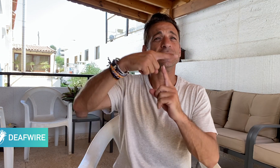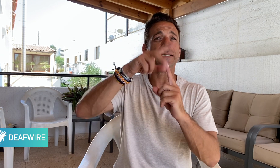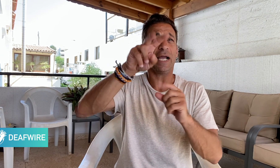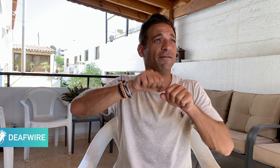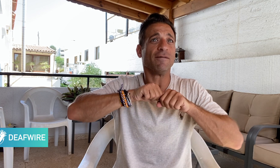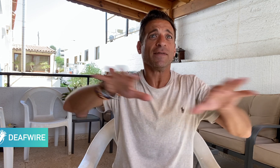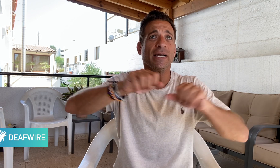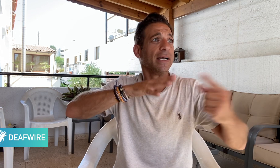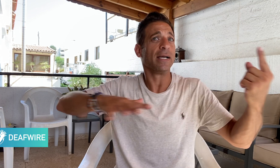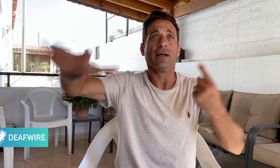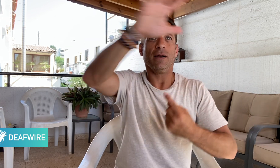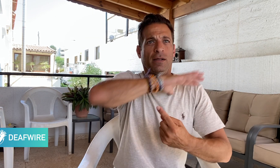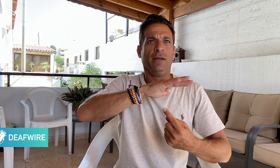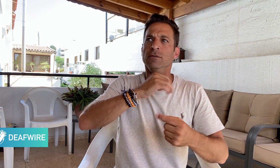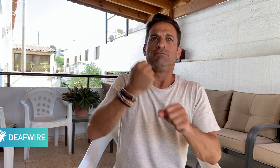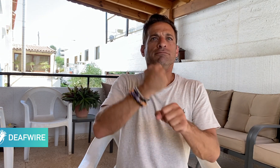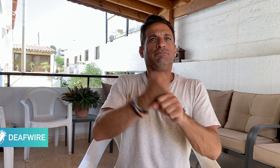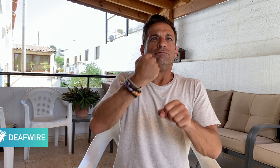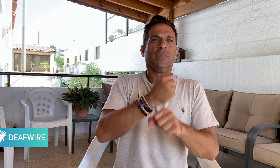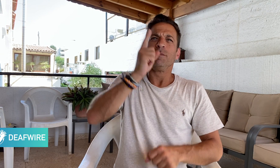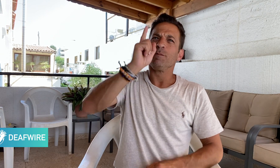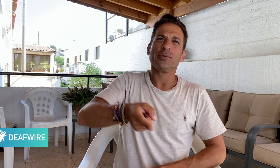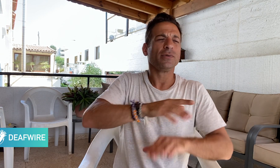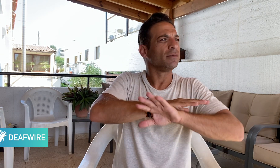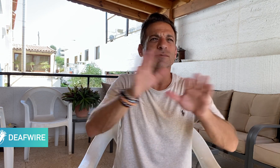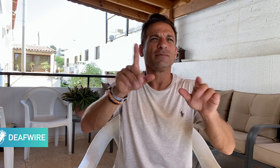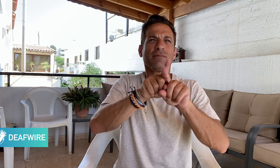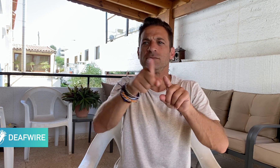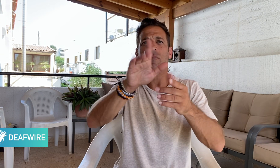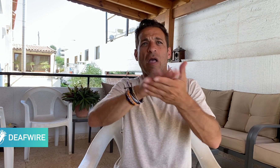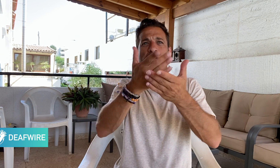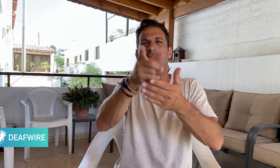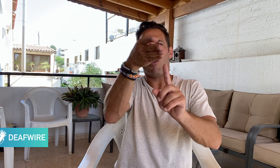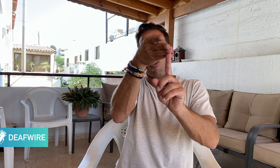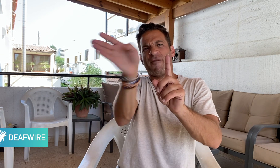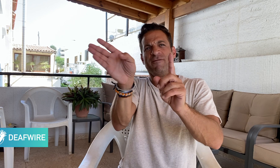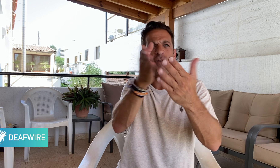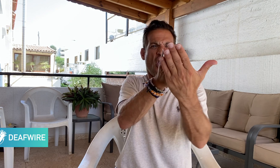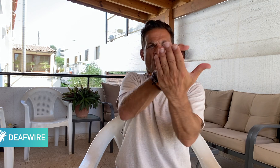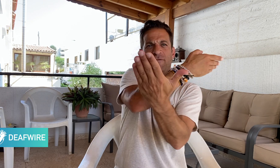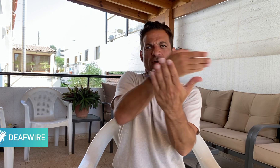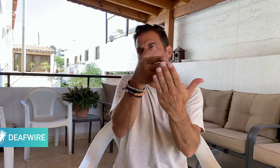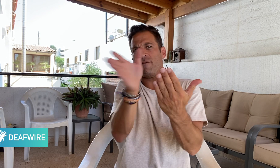of the sign language interpreters, or make them too small